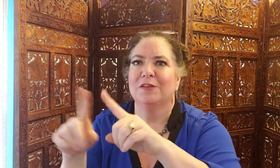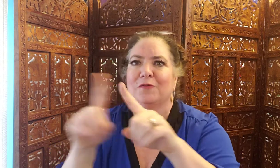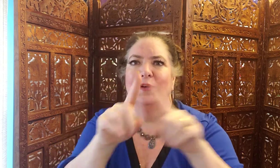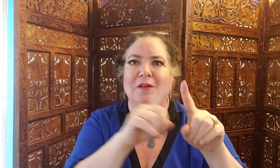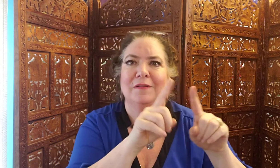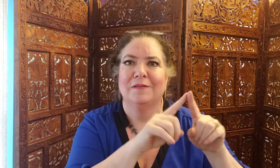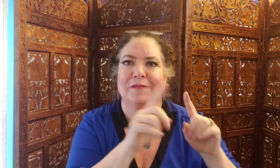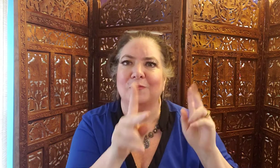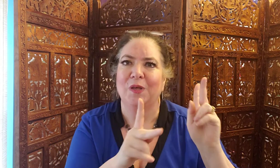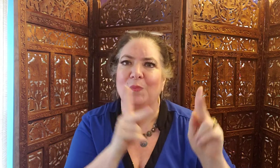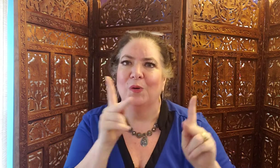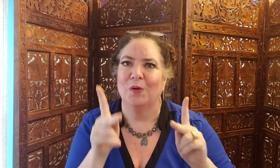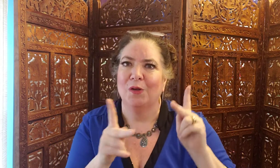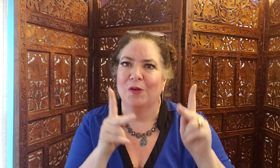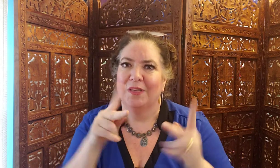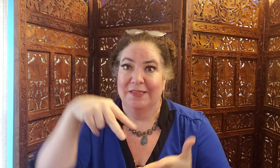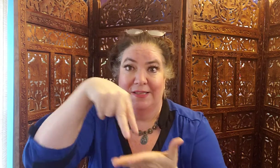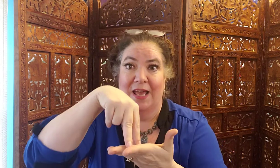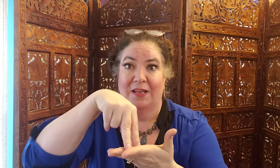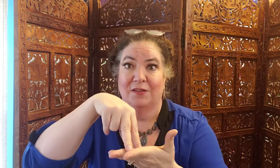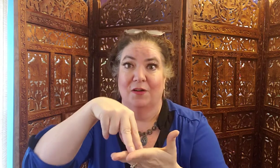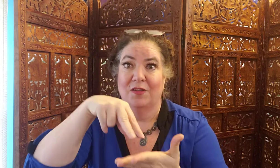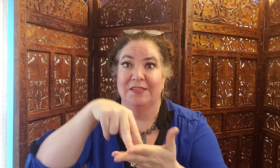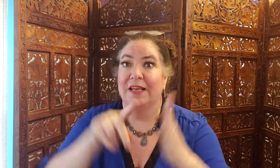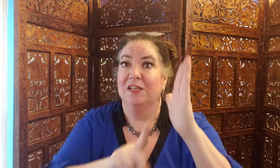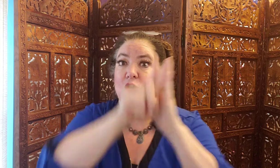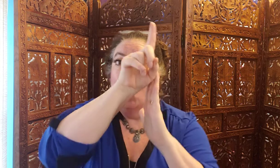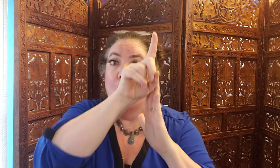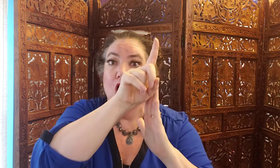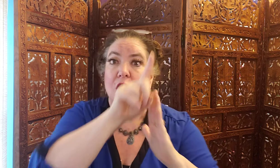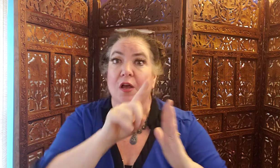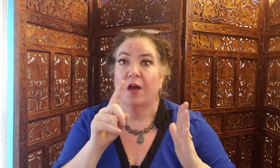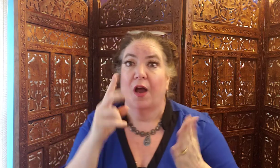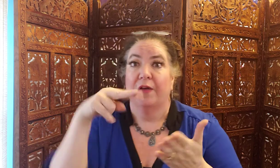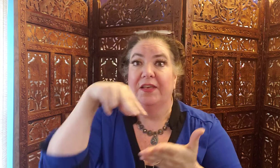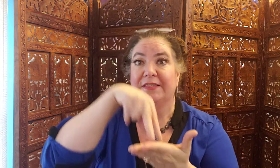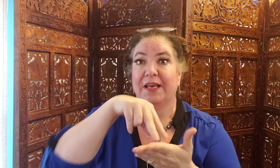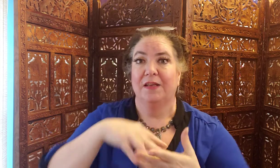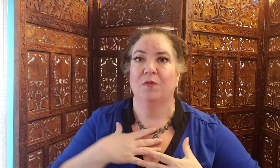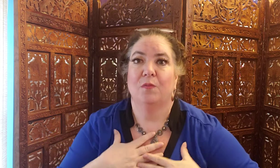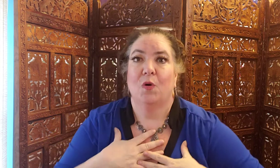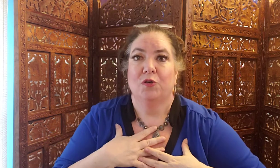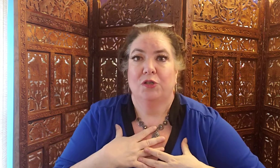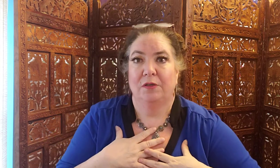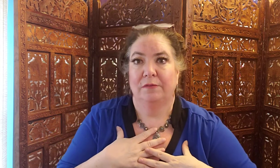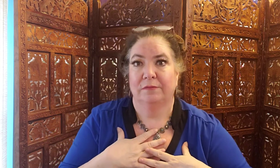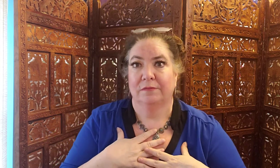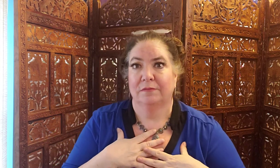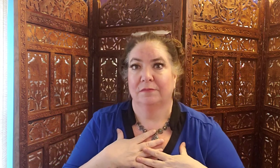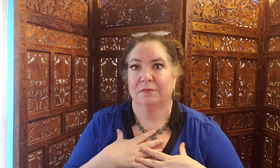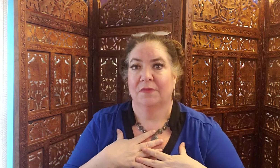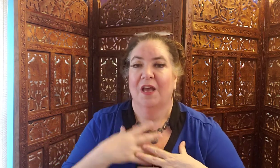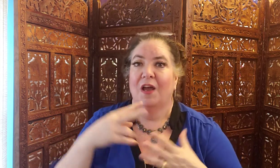different people stand. Are they standing tall? are they standing with emotion (chest leading)?